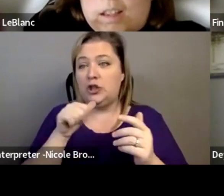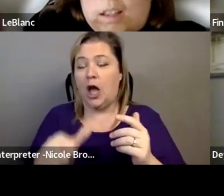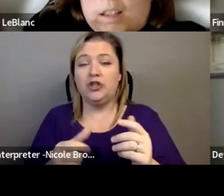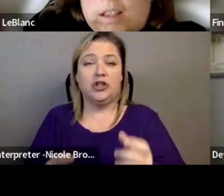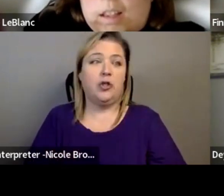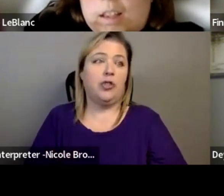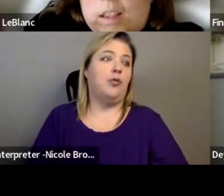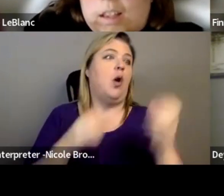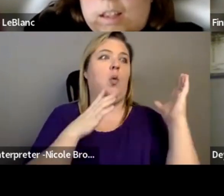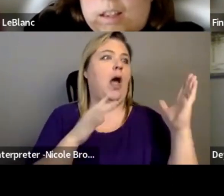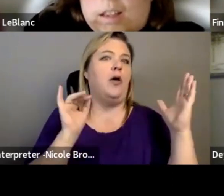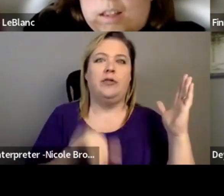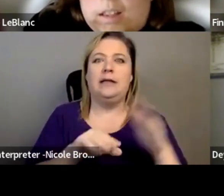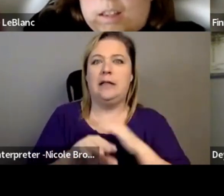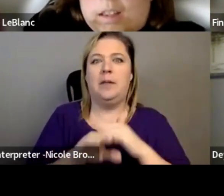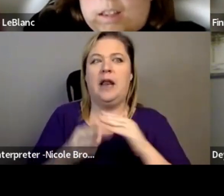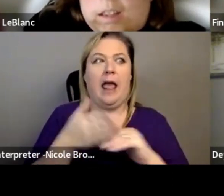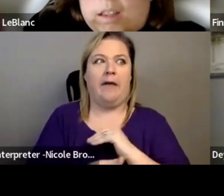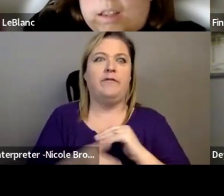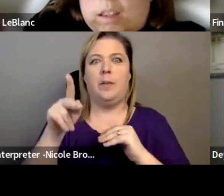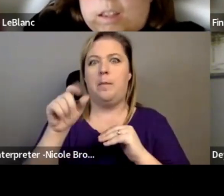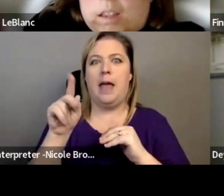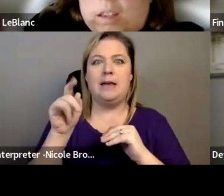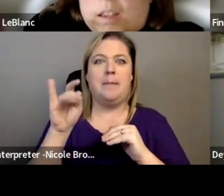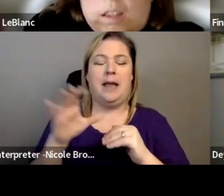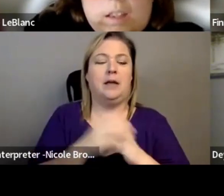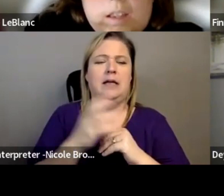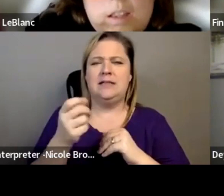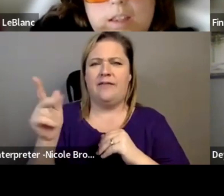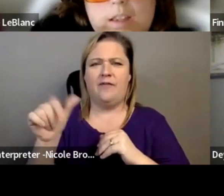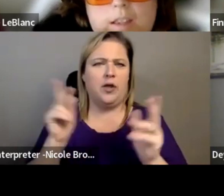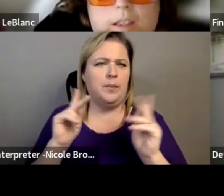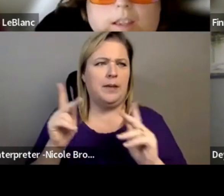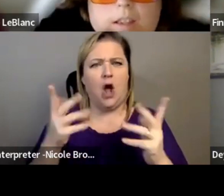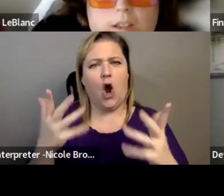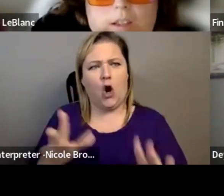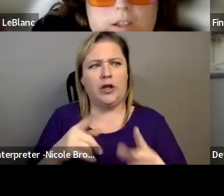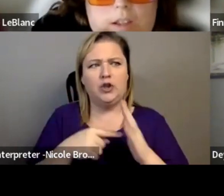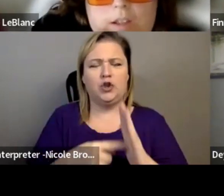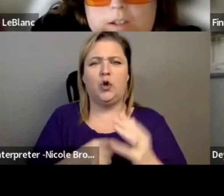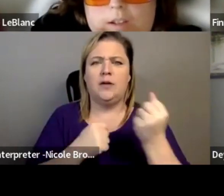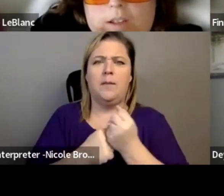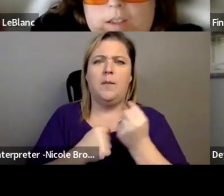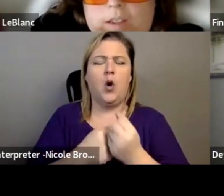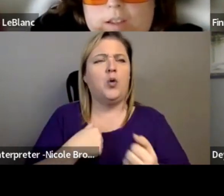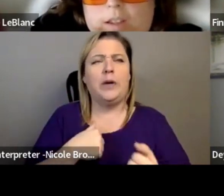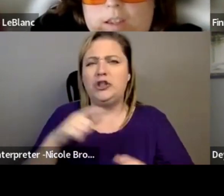after the pandemic is over, and several other folks in the panel have been emphatic about that. And I agree, we should not go